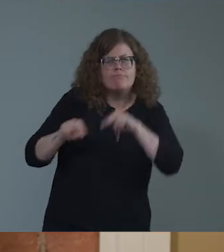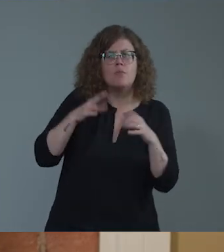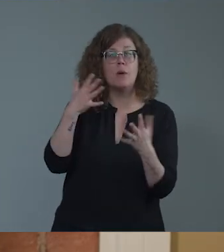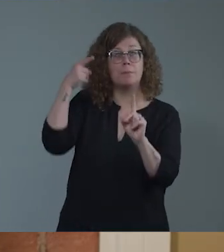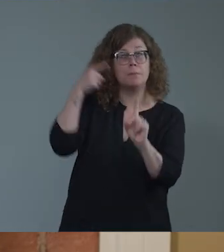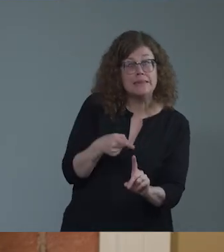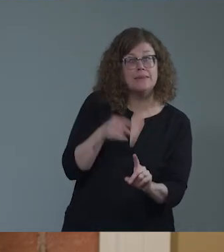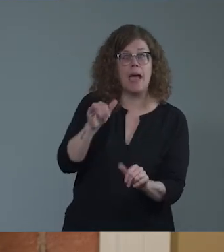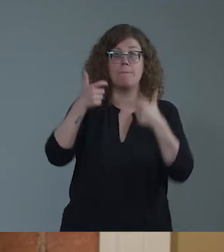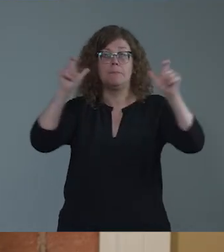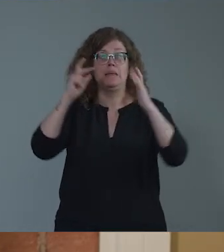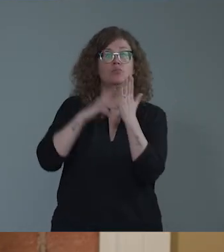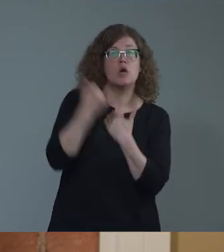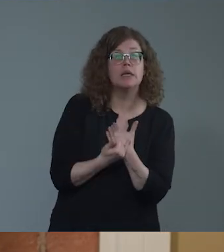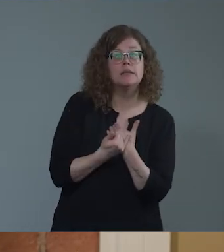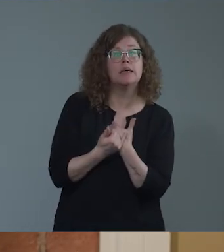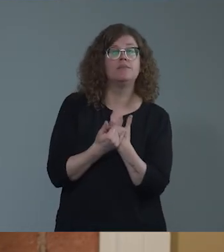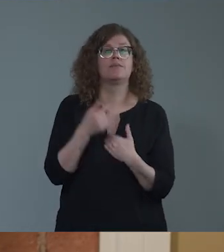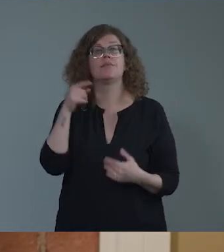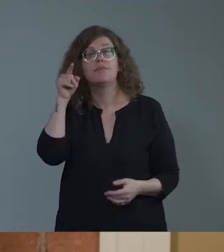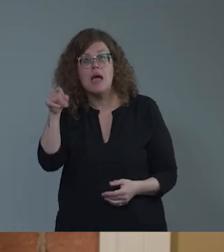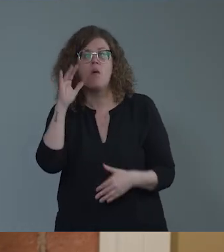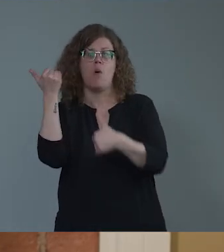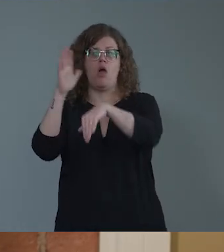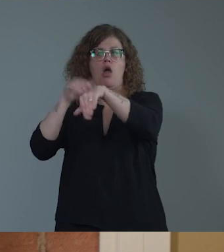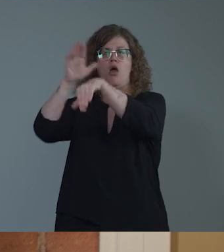It might be known as an EOI, an Expression of Interest, or sometimes